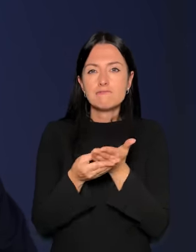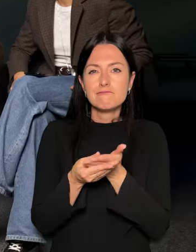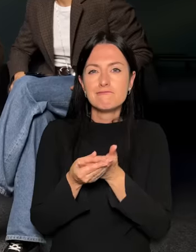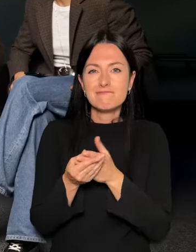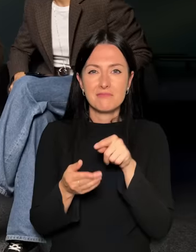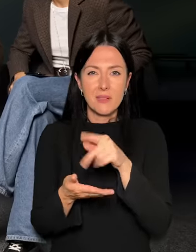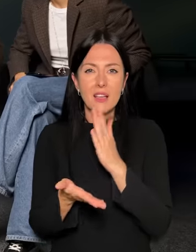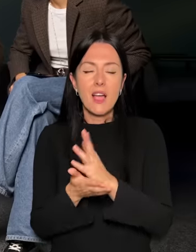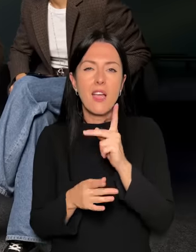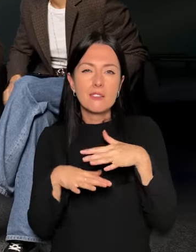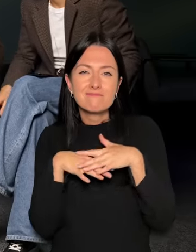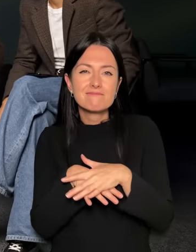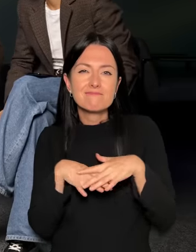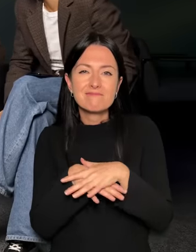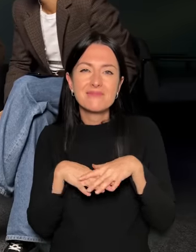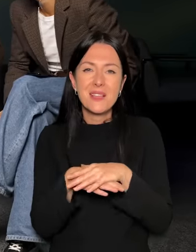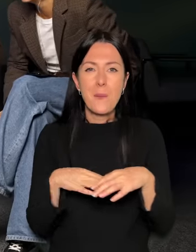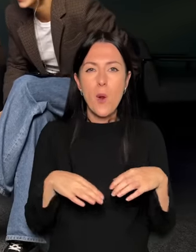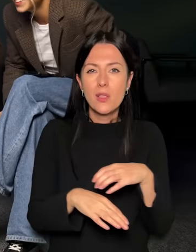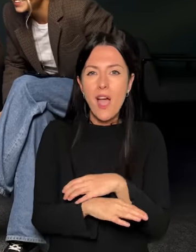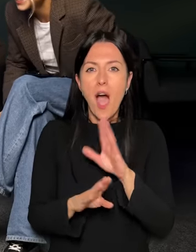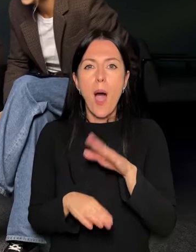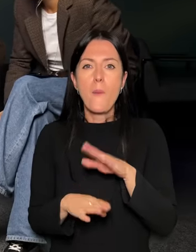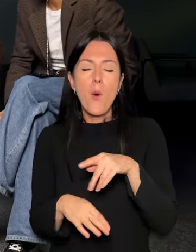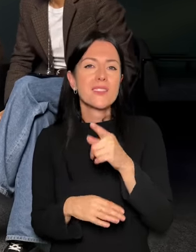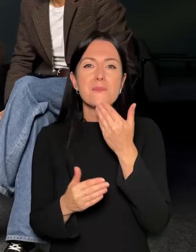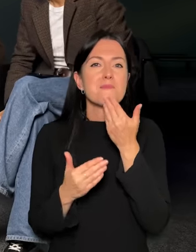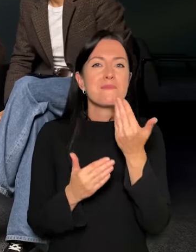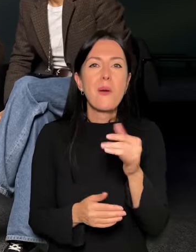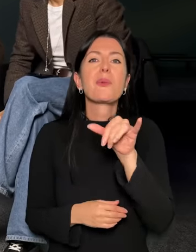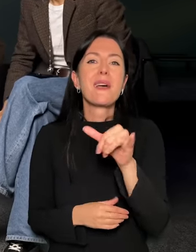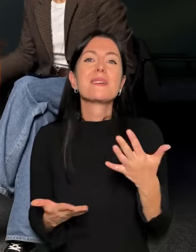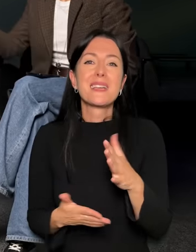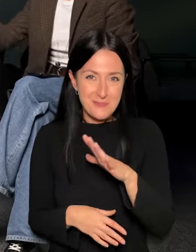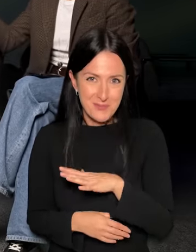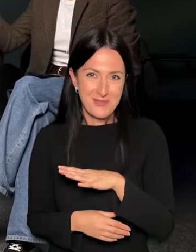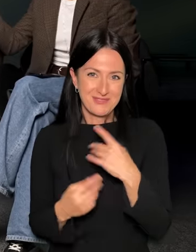on how to consider the height of prostheses, and later they just ask you, what your height was and has become.